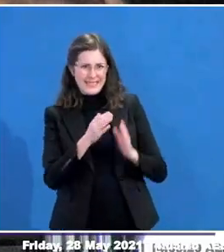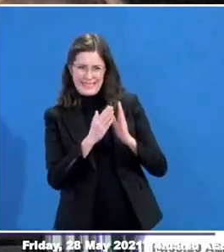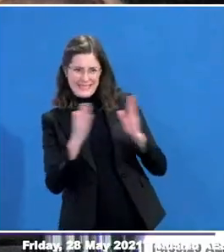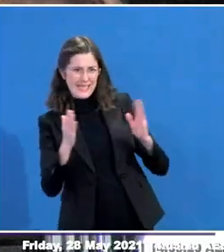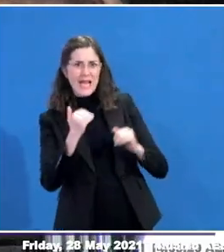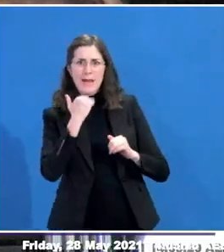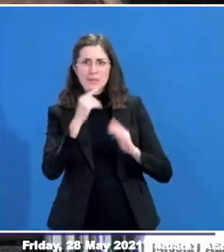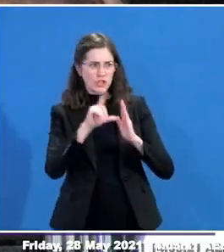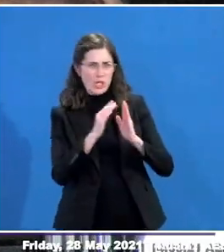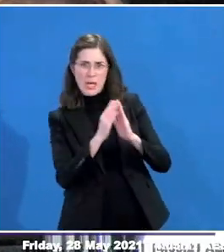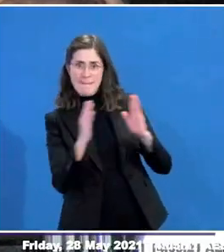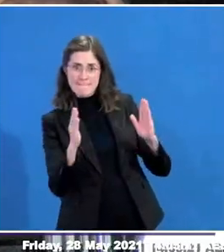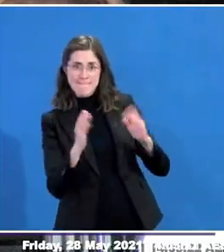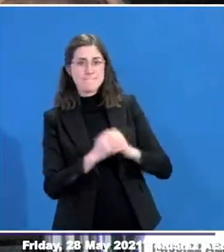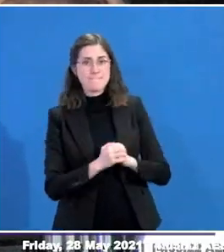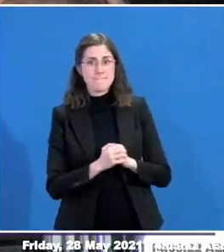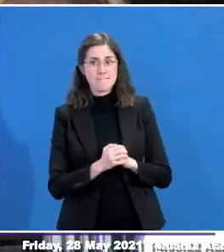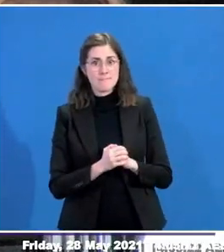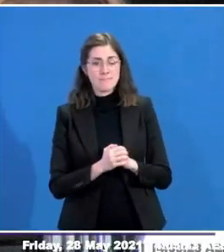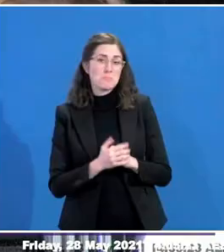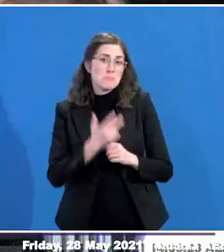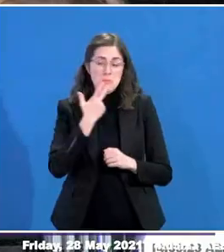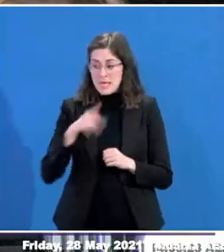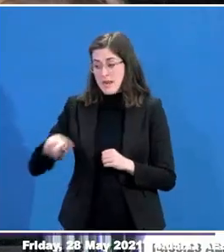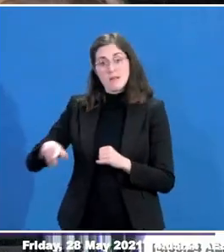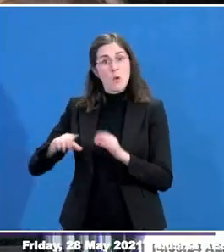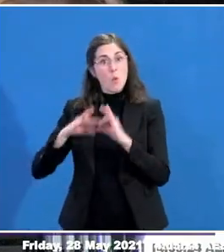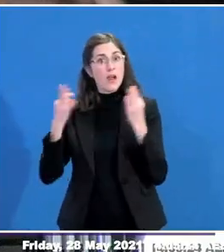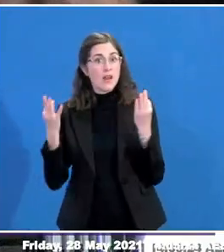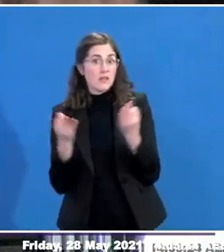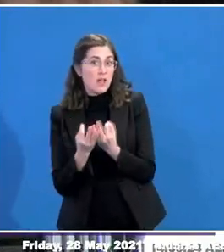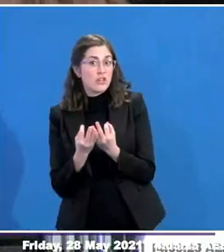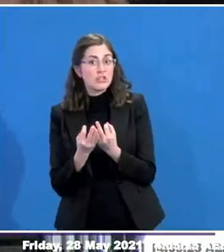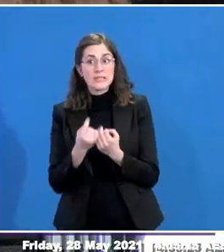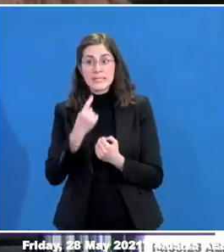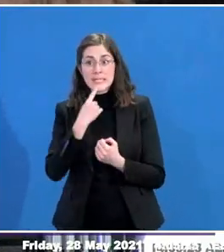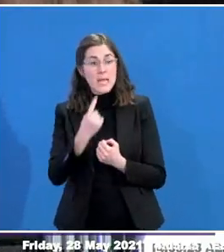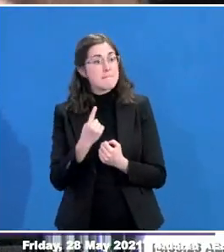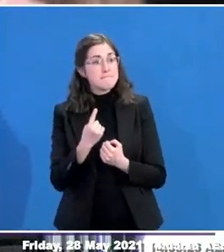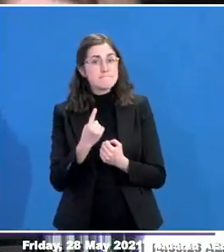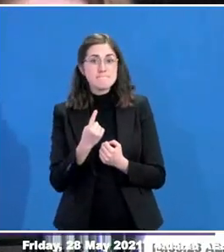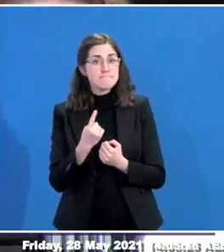the service provider says "I'm entitled to now take possession of the room